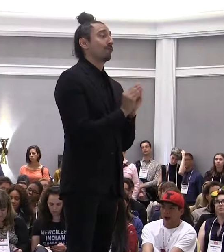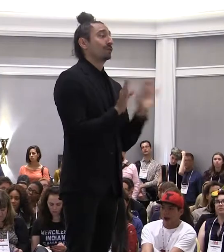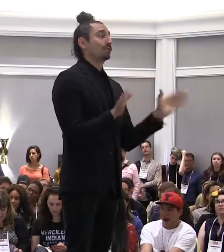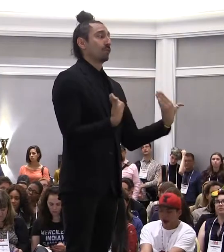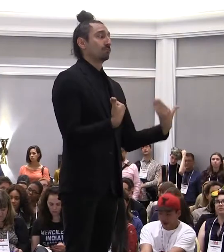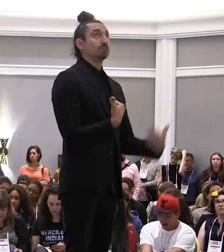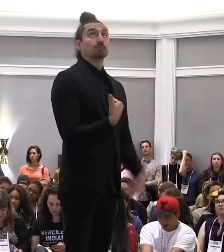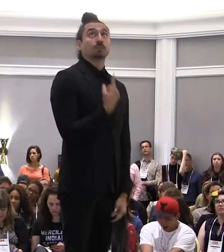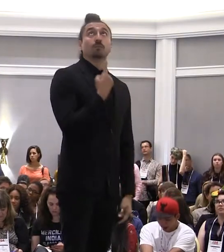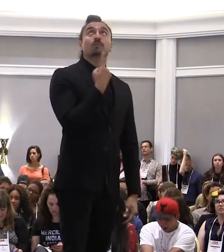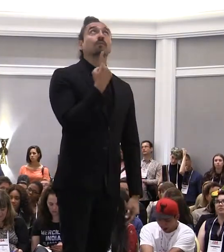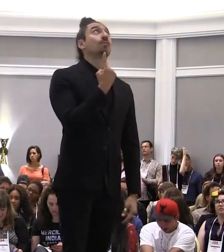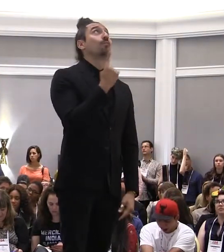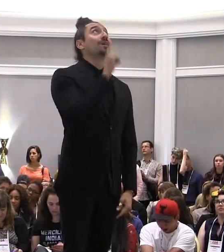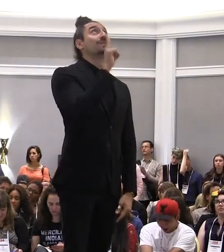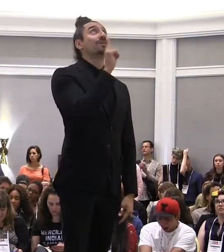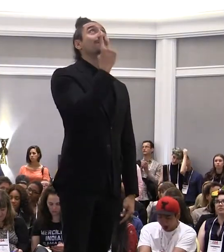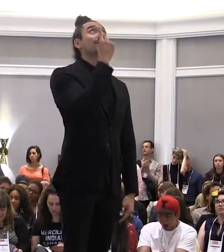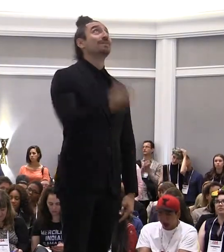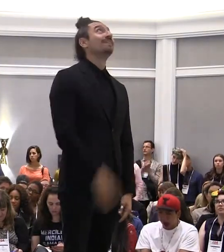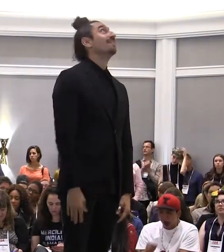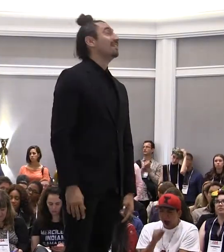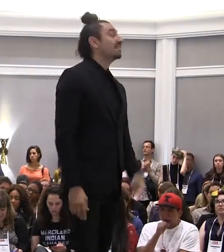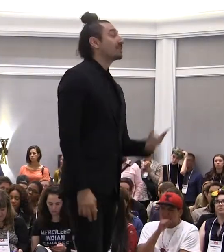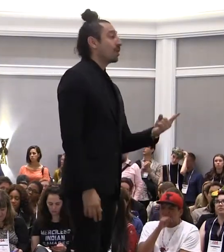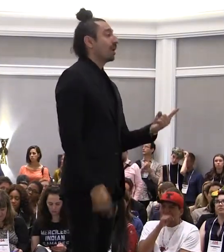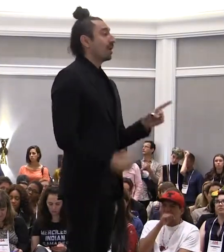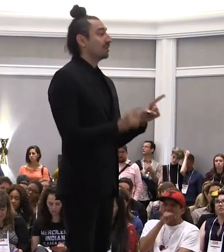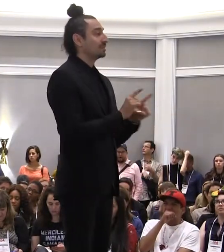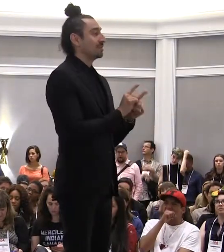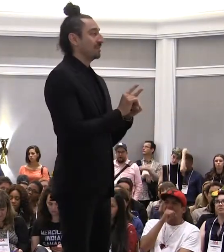One above. And then, we have the pavilion level or the plaza level